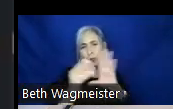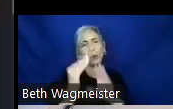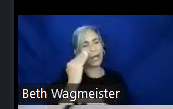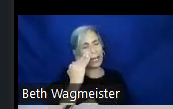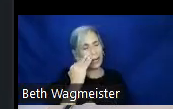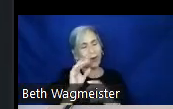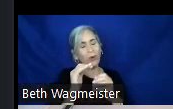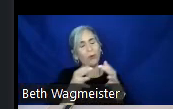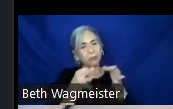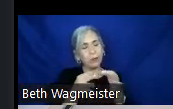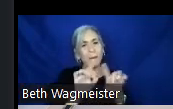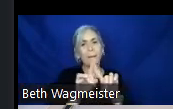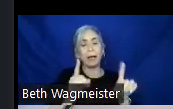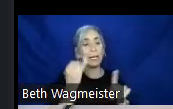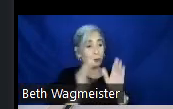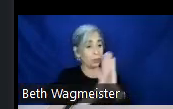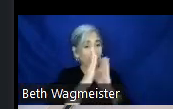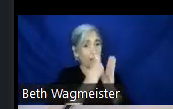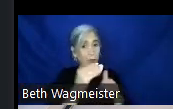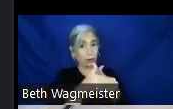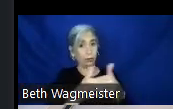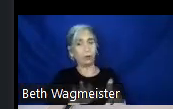If there is developers in the room, you will probably be like hey, that's great.